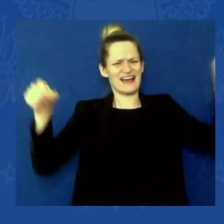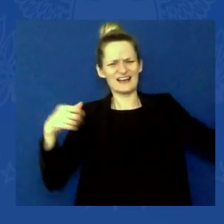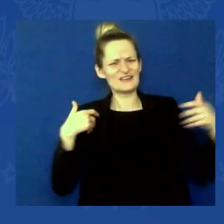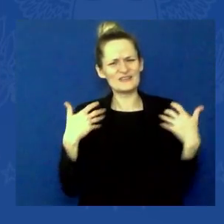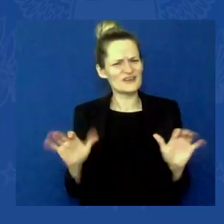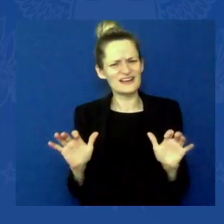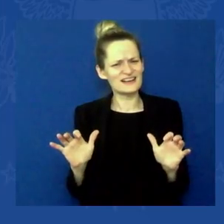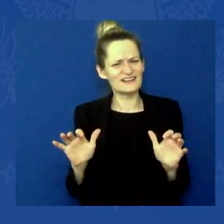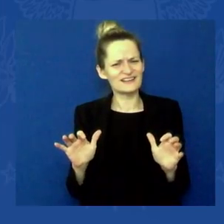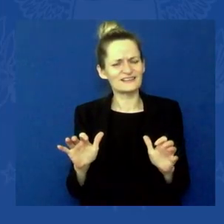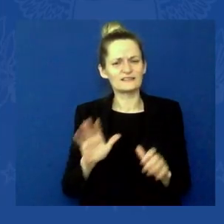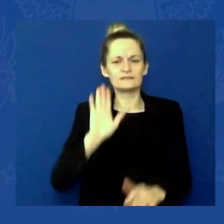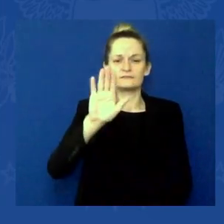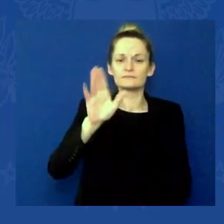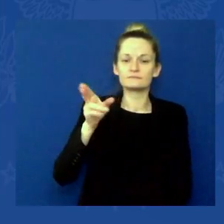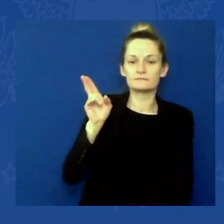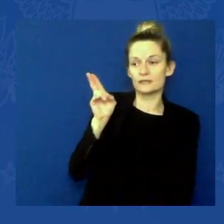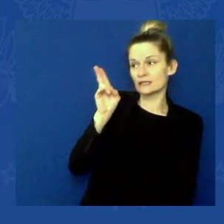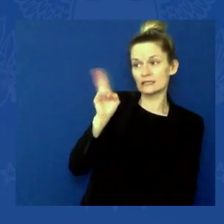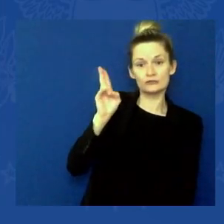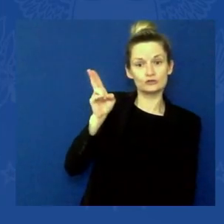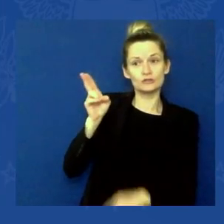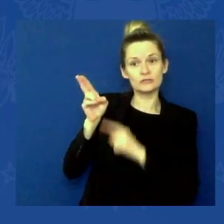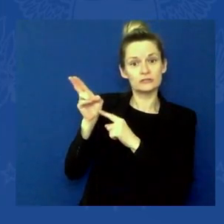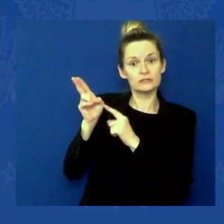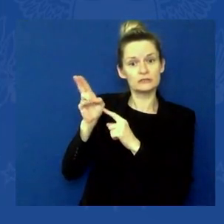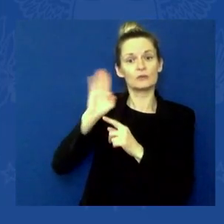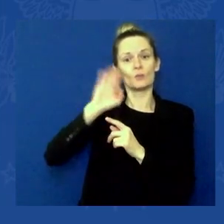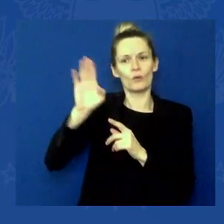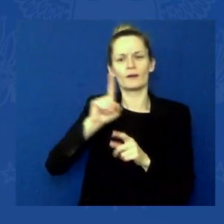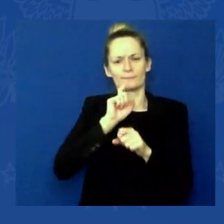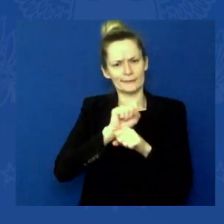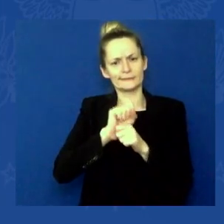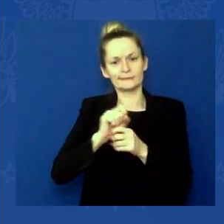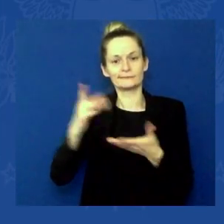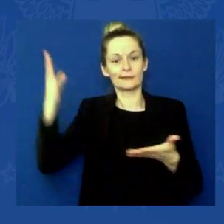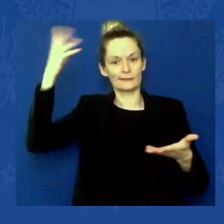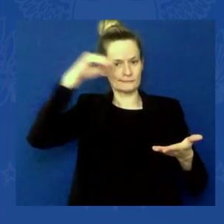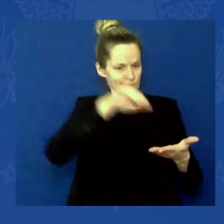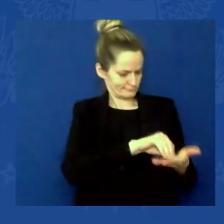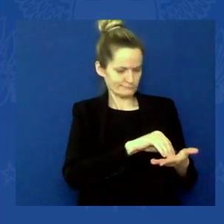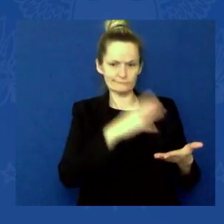this was the logical, rational, and right decision to make. So, thank you all so very much. Thank you.